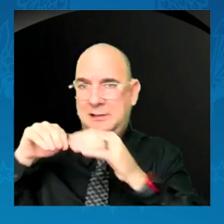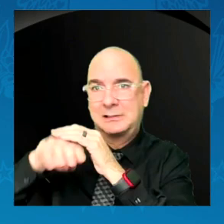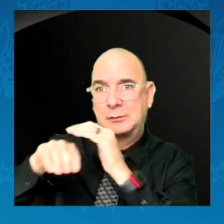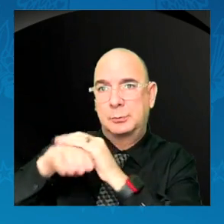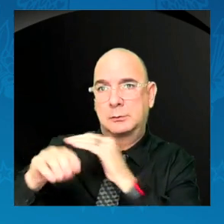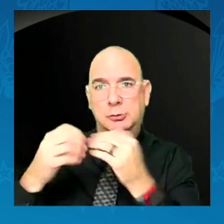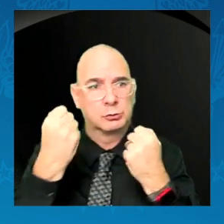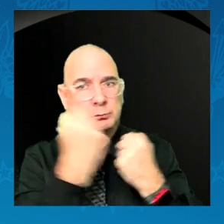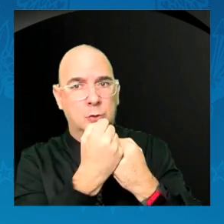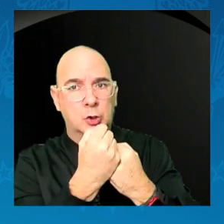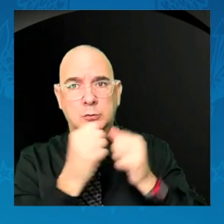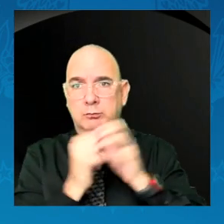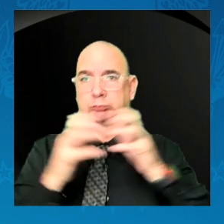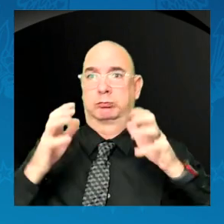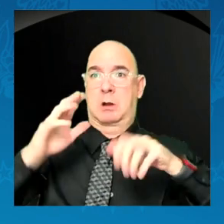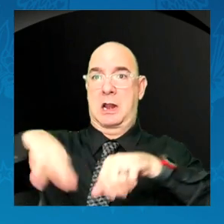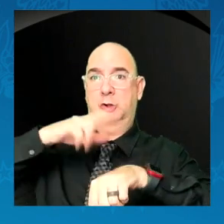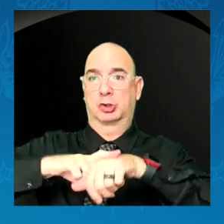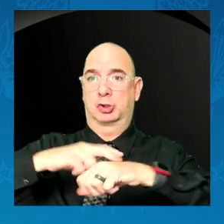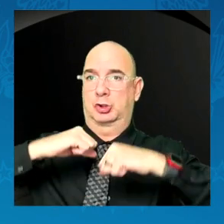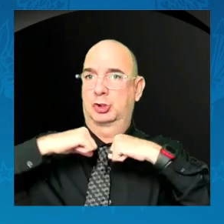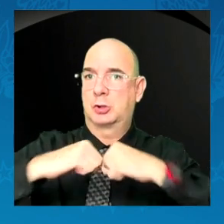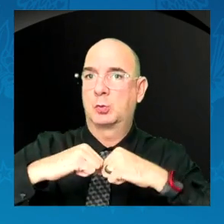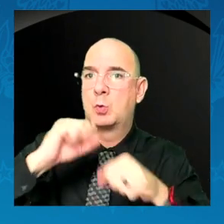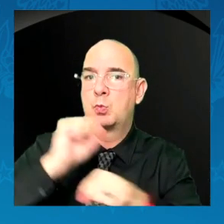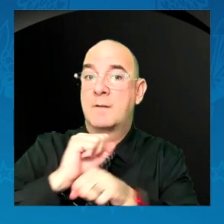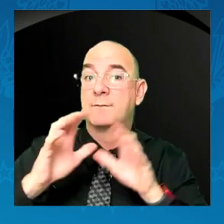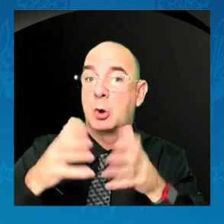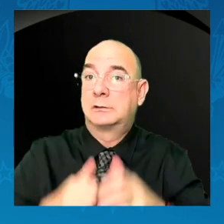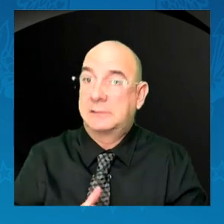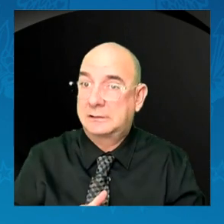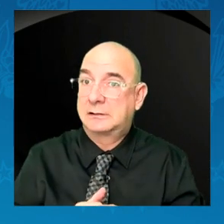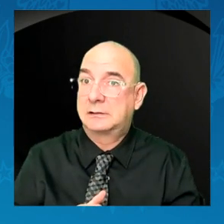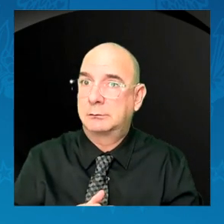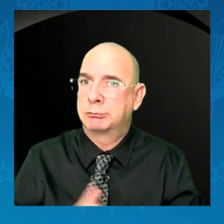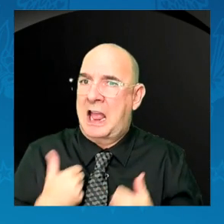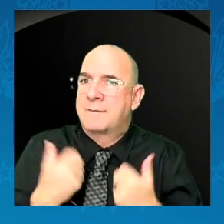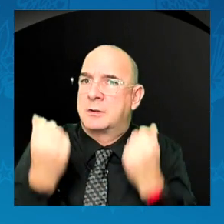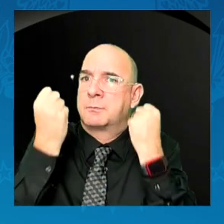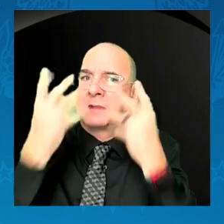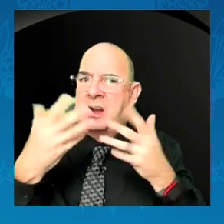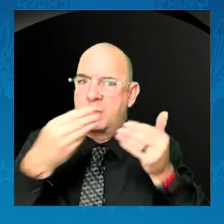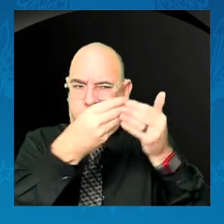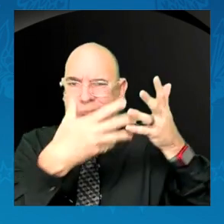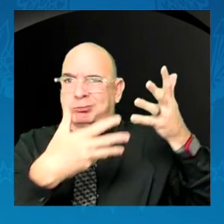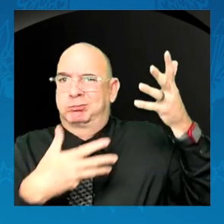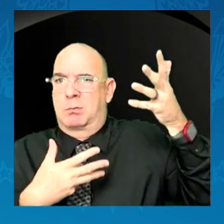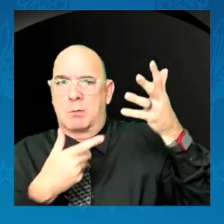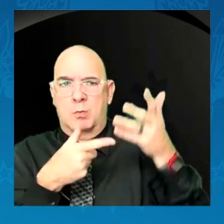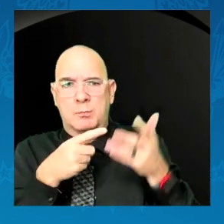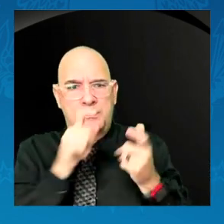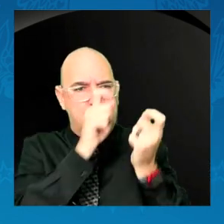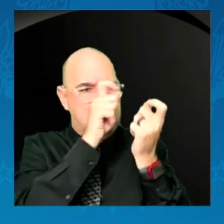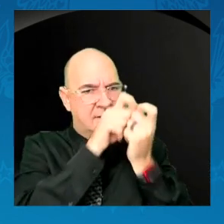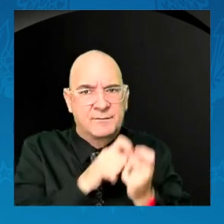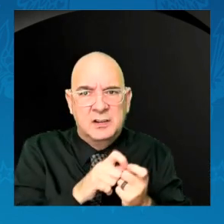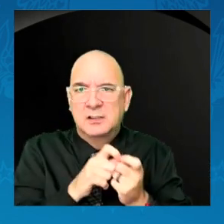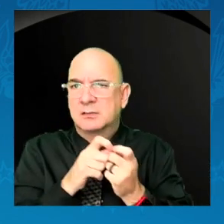within those initiatives, we have a number of specific strategies to recruit and retain diverse technical talent. You heard about a number of those initiatives